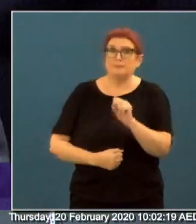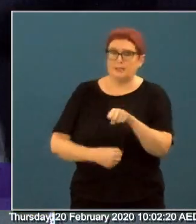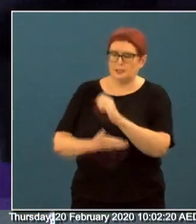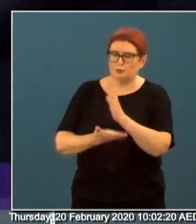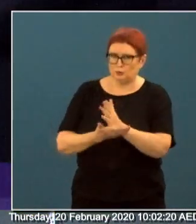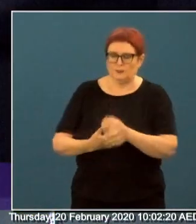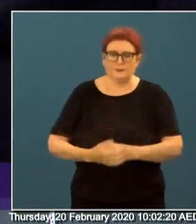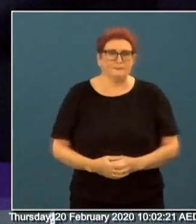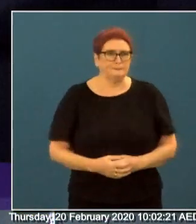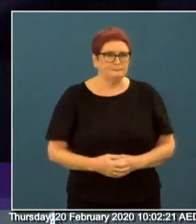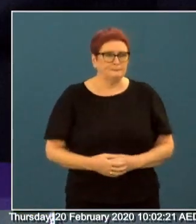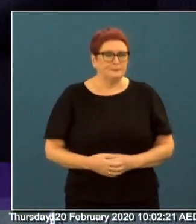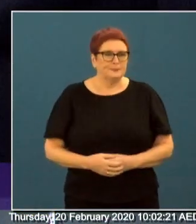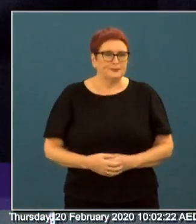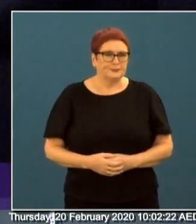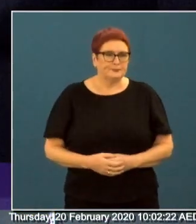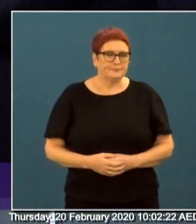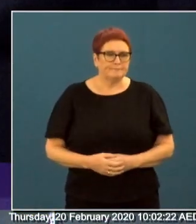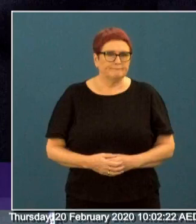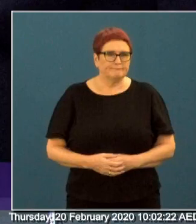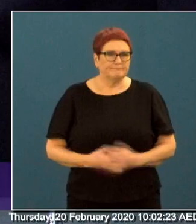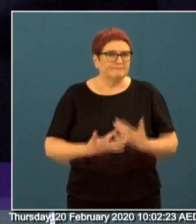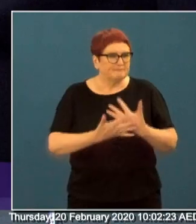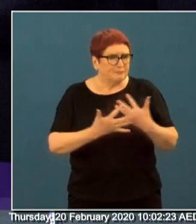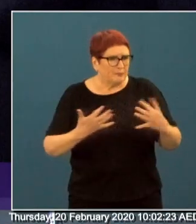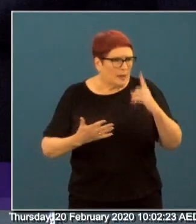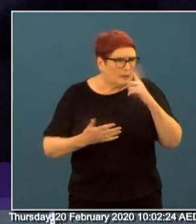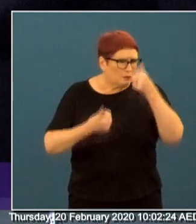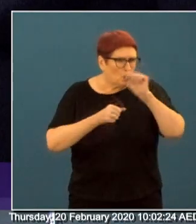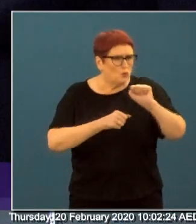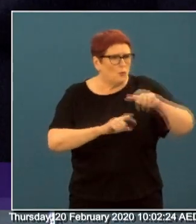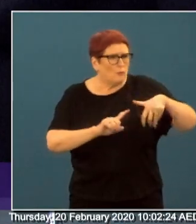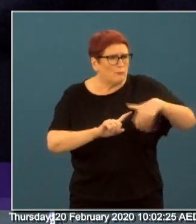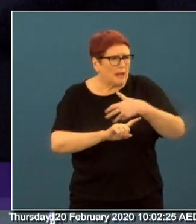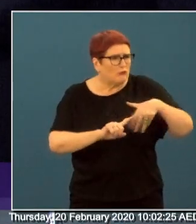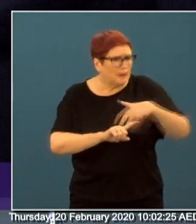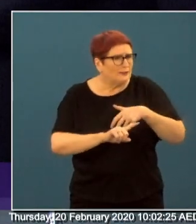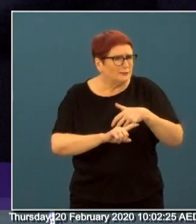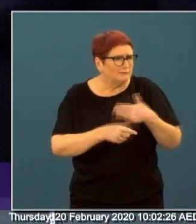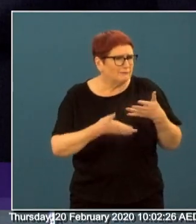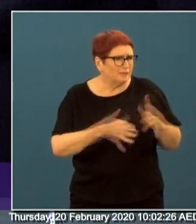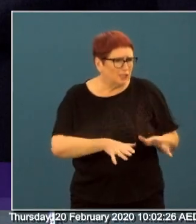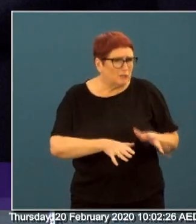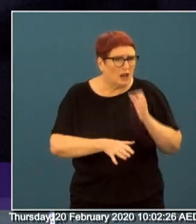Many people in the room may be familiar with your background, but if I could just ask you briefly about it.